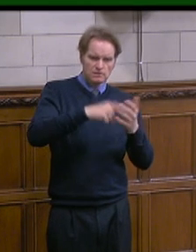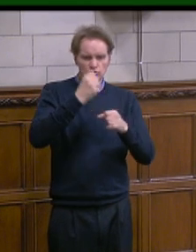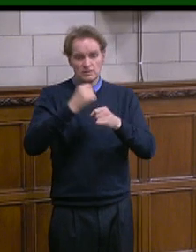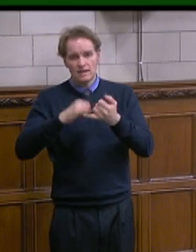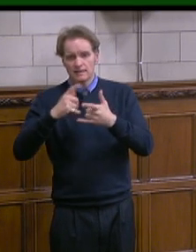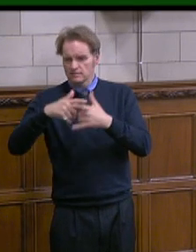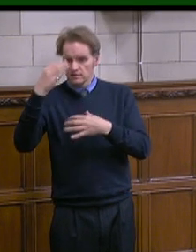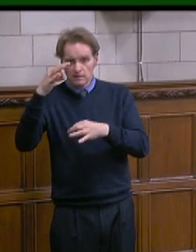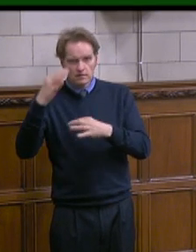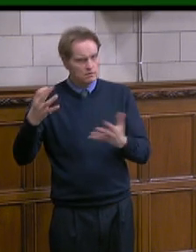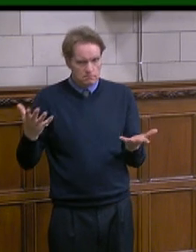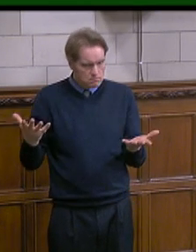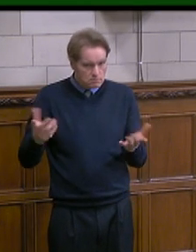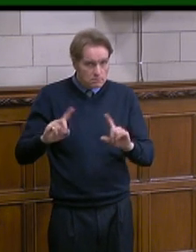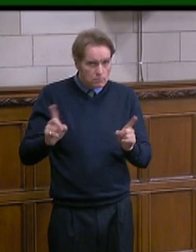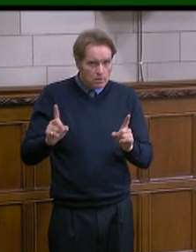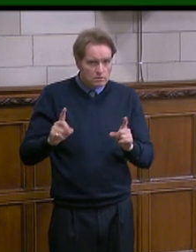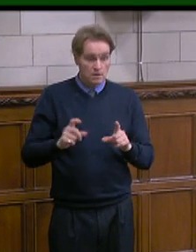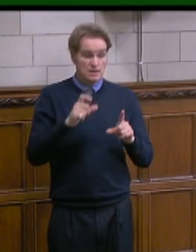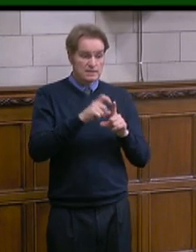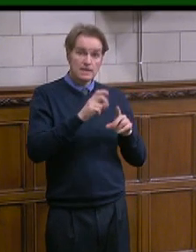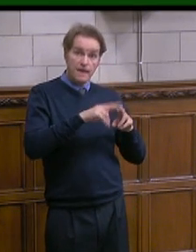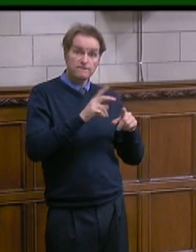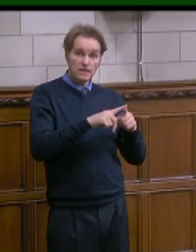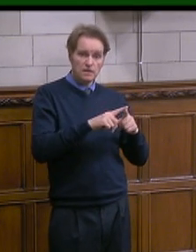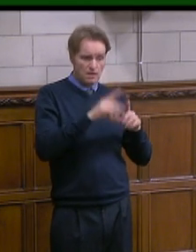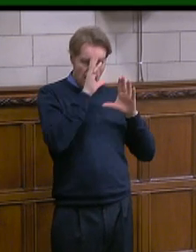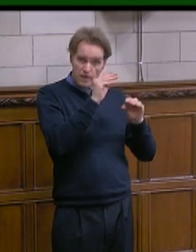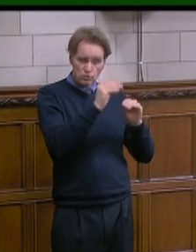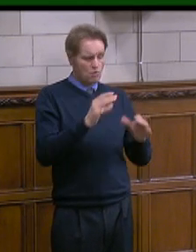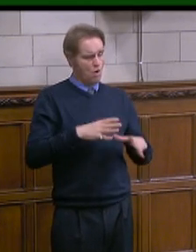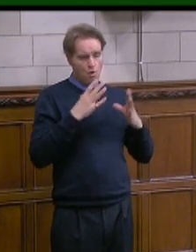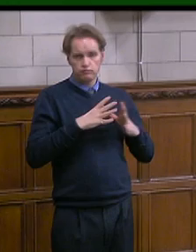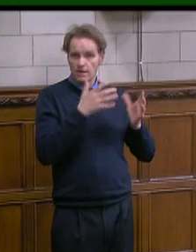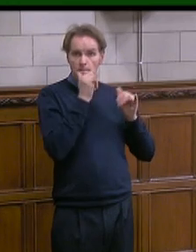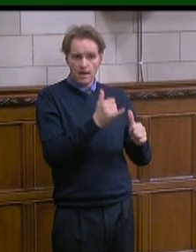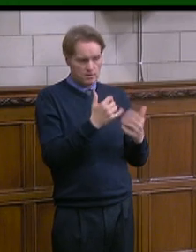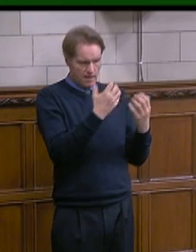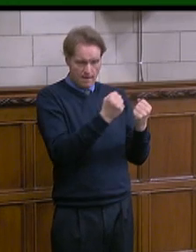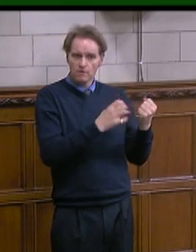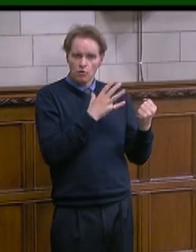As he knows, the DFE has already piloted a GCSE and has it ready to go, but the Government